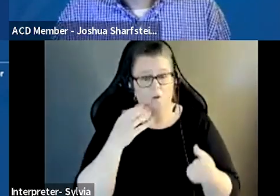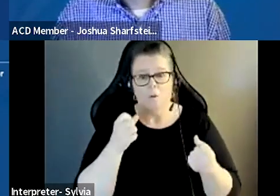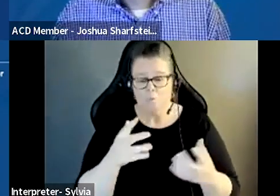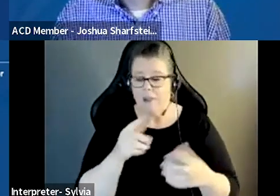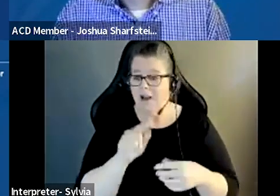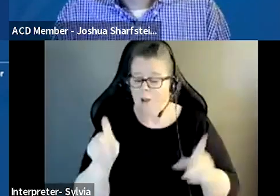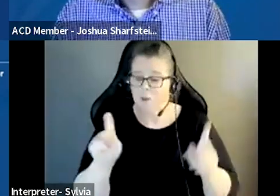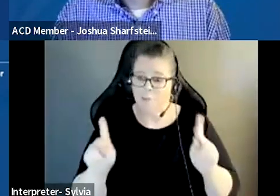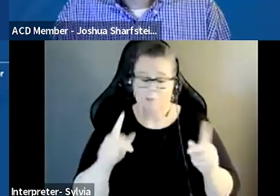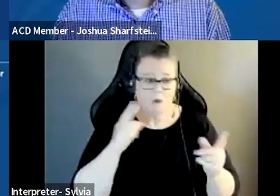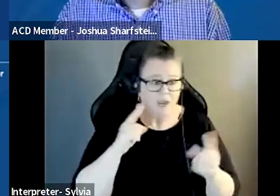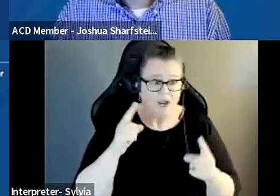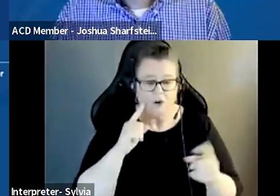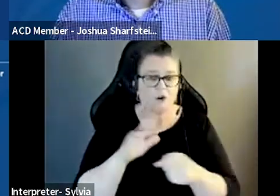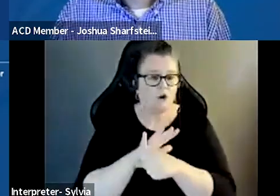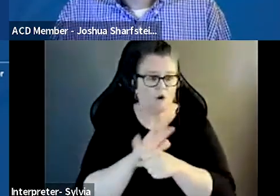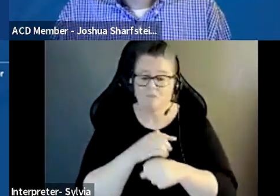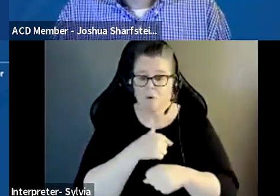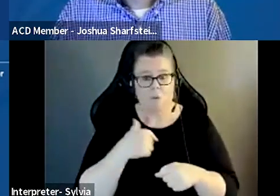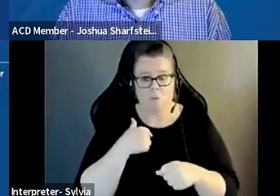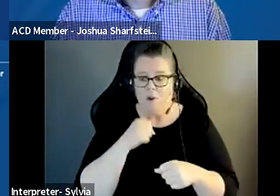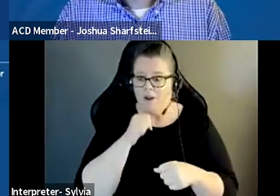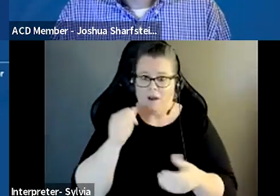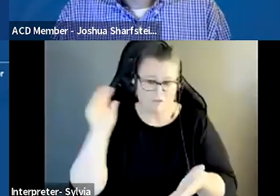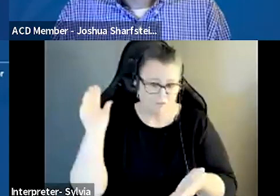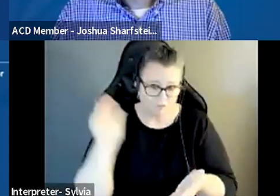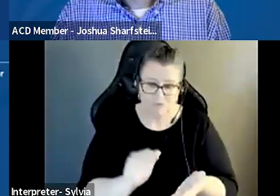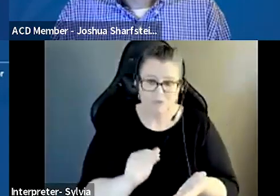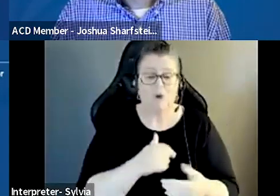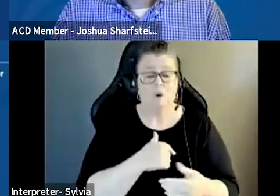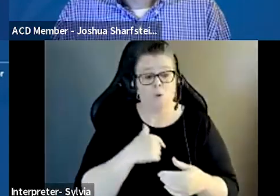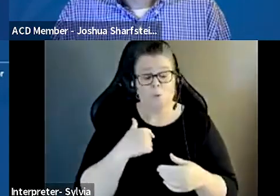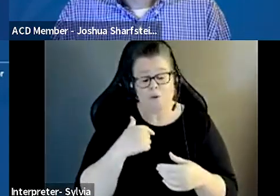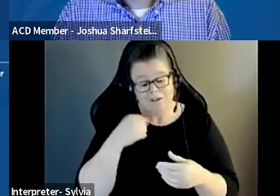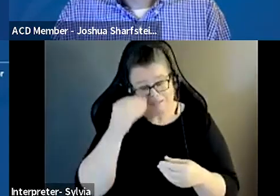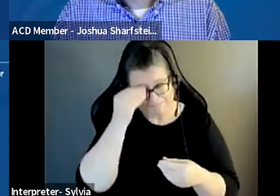In fact, I will just note that over the last year we've had 63 food-borne outbreaks that we have been involved in.